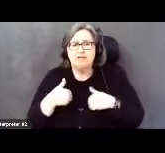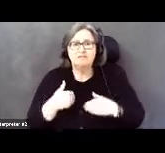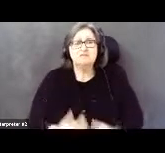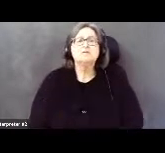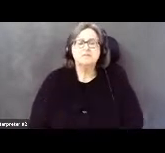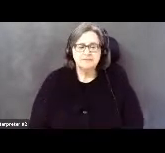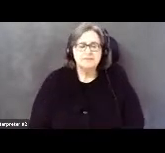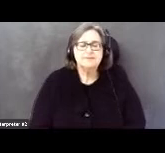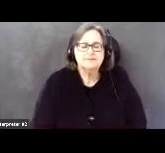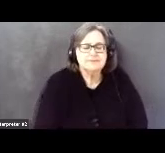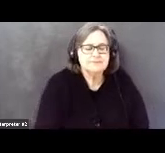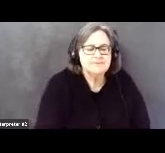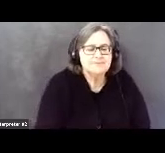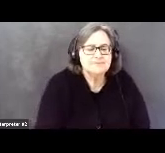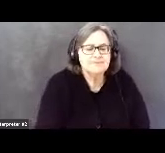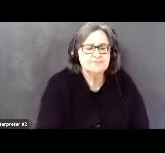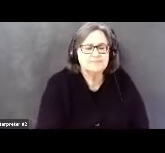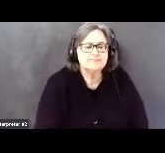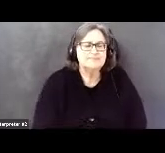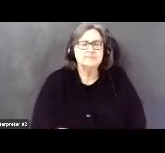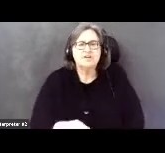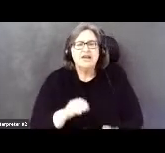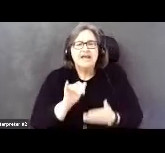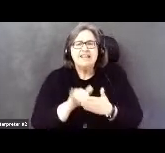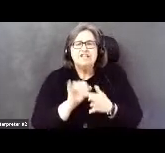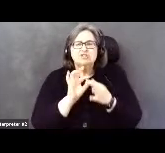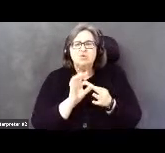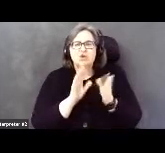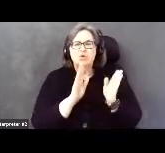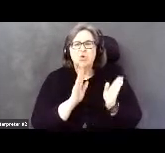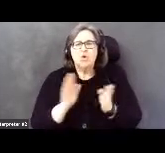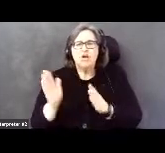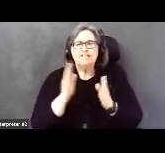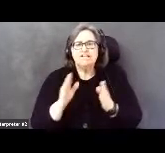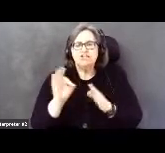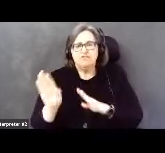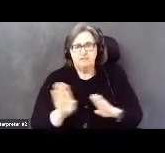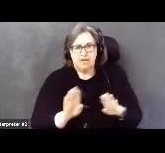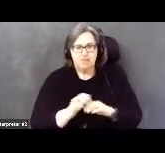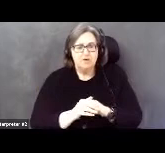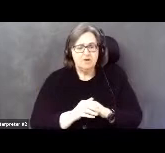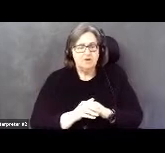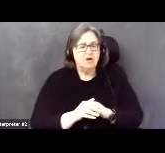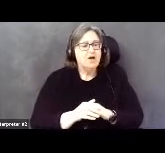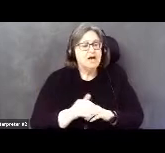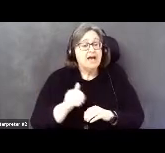has to do with just ultimately the organization of the behavior. In the back part of the brain